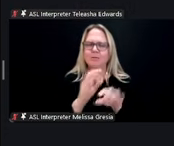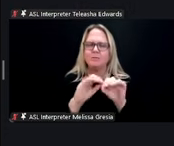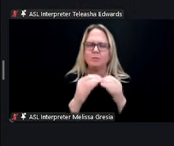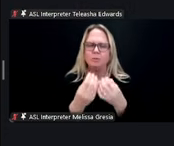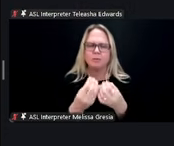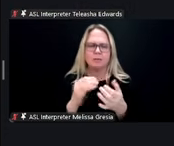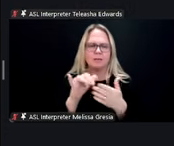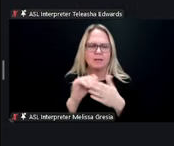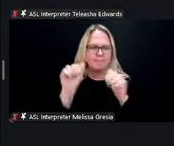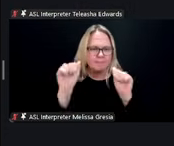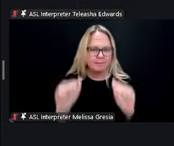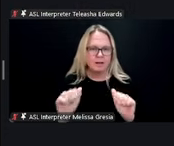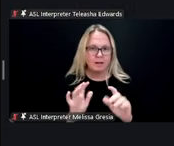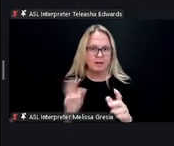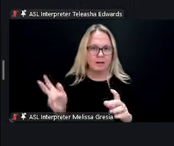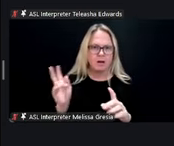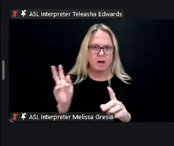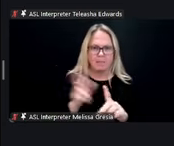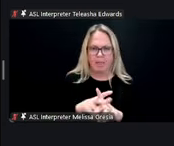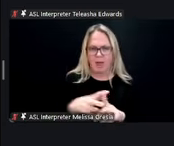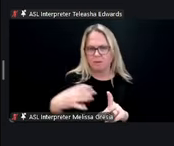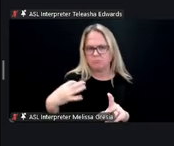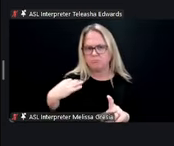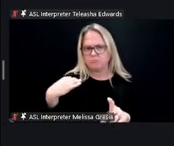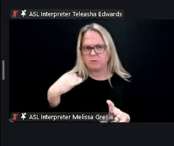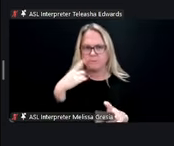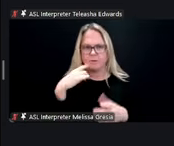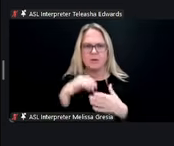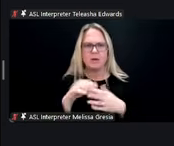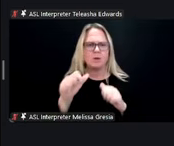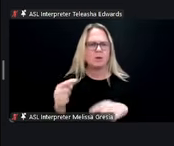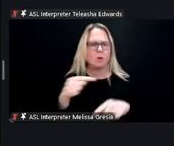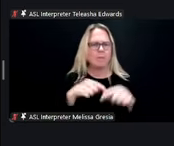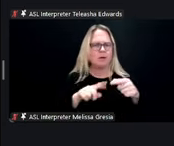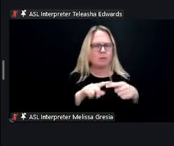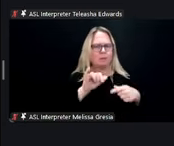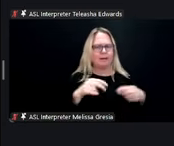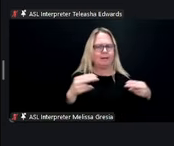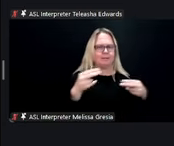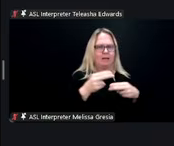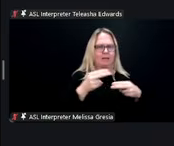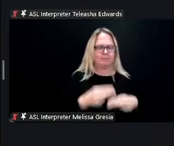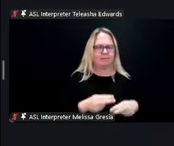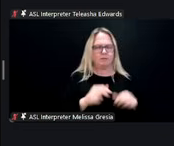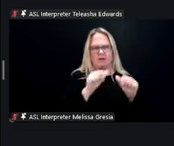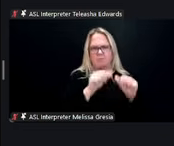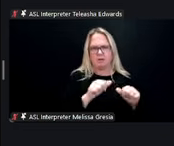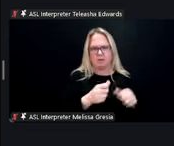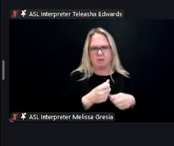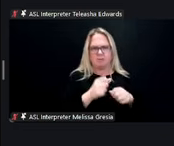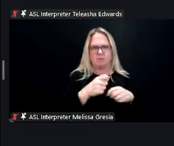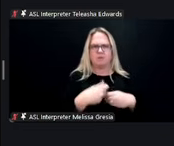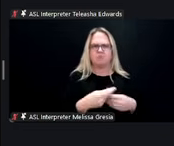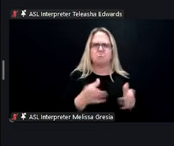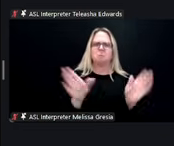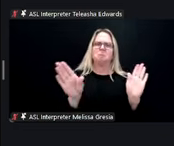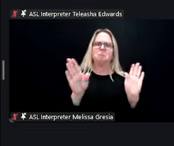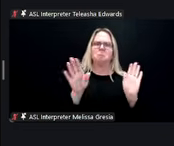apply. Can we go back to the slide that shows the capabilities and Deborah, can you just give us another overview of that one?